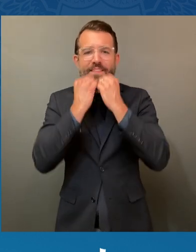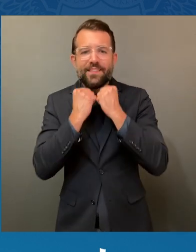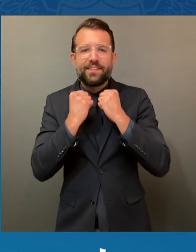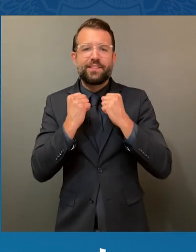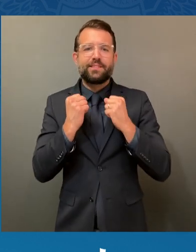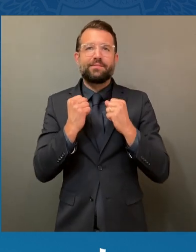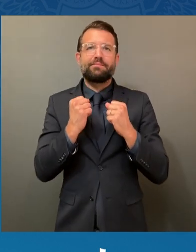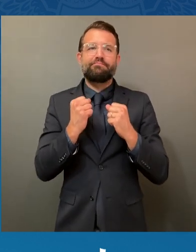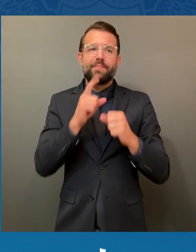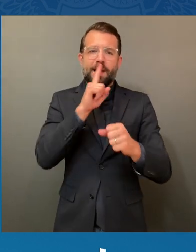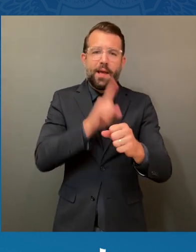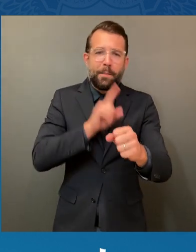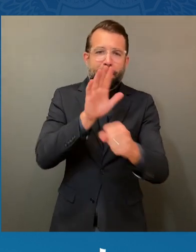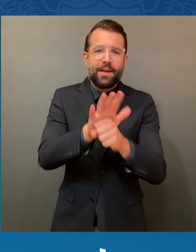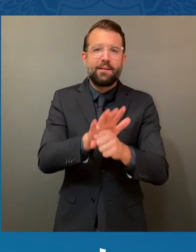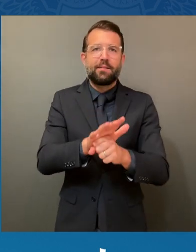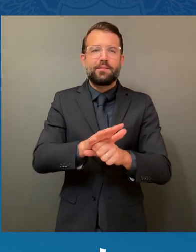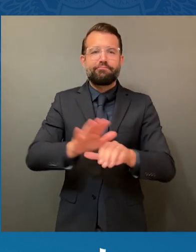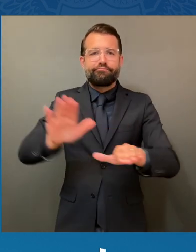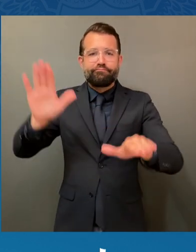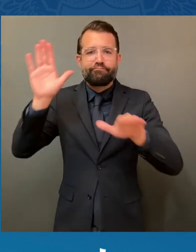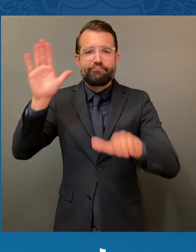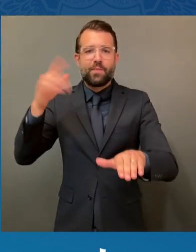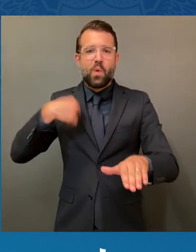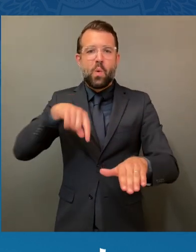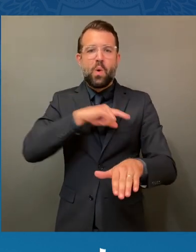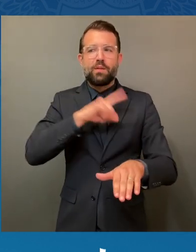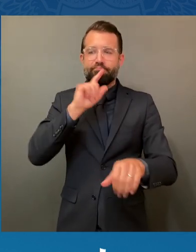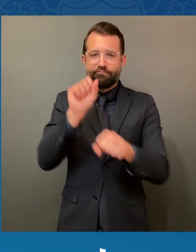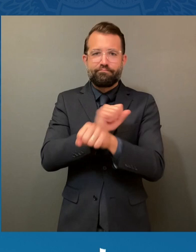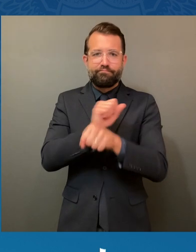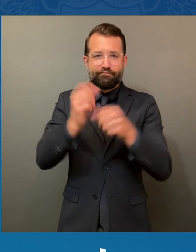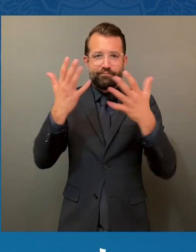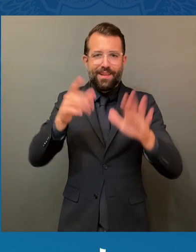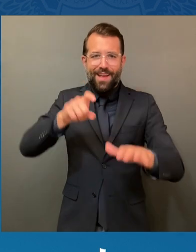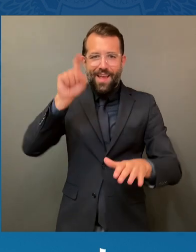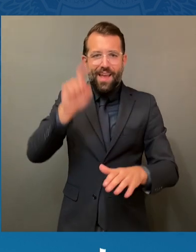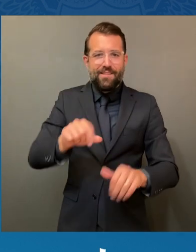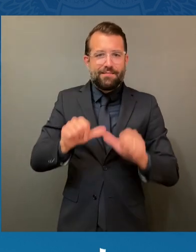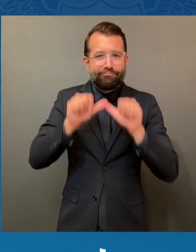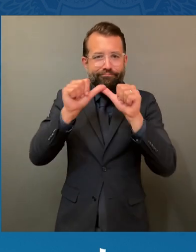we have each taken to protect the people of our nation;